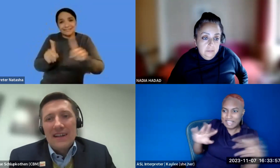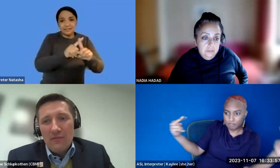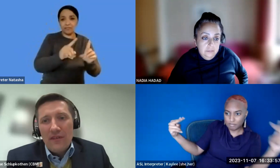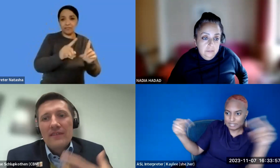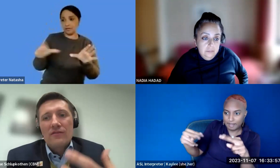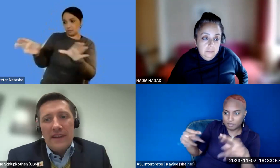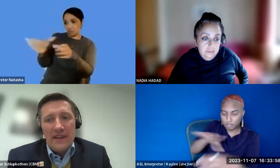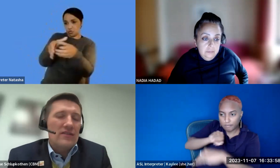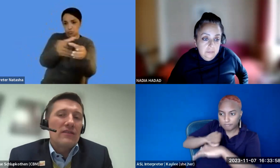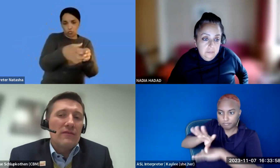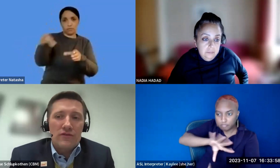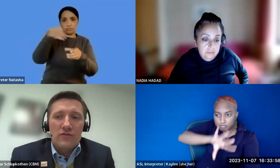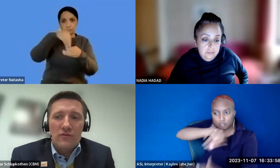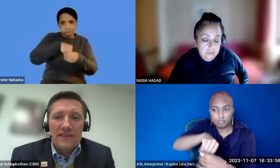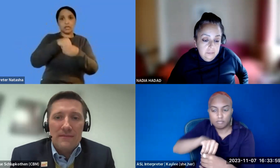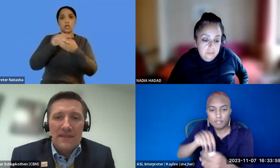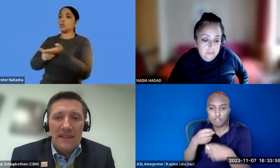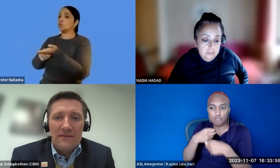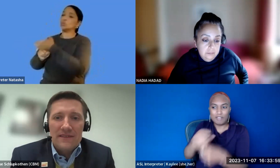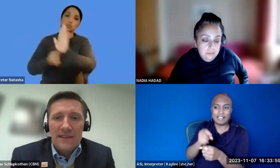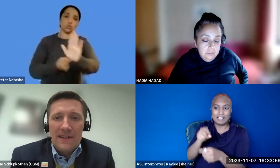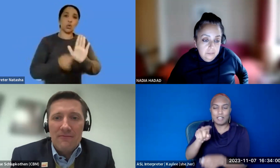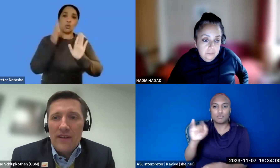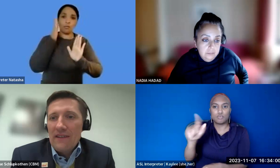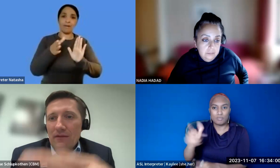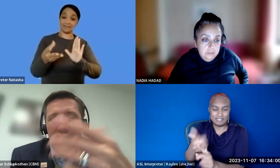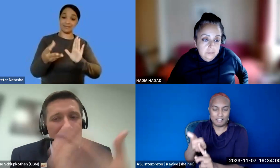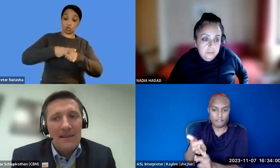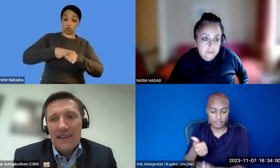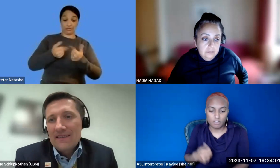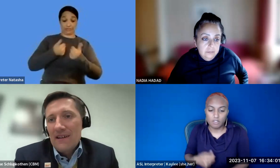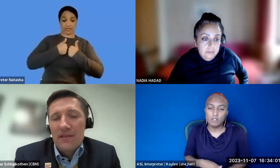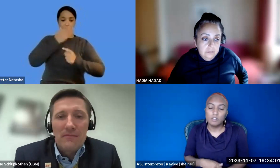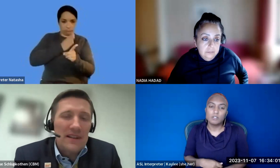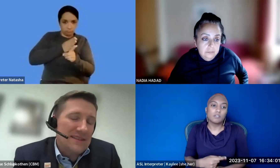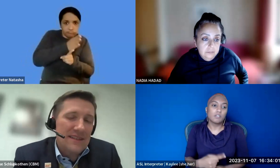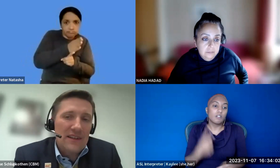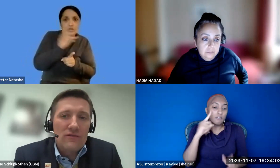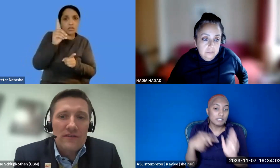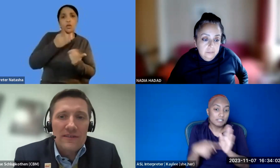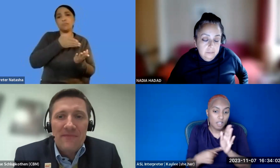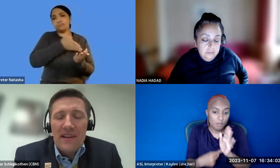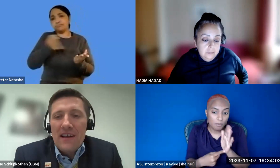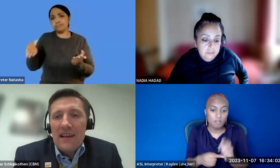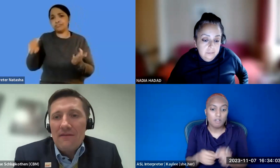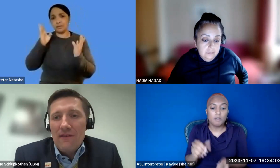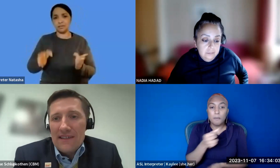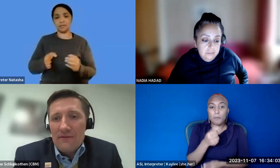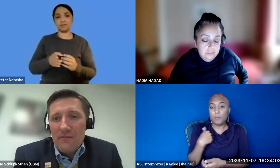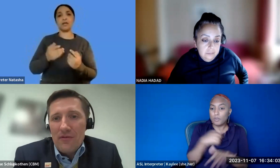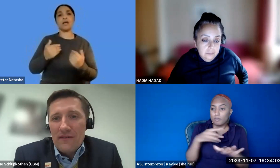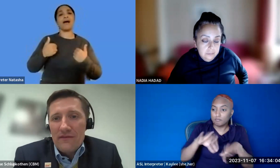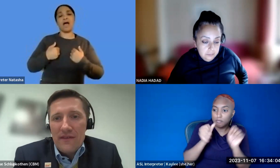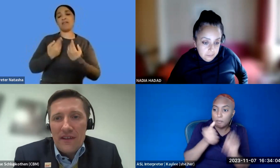within the creation of those tools themselves. We had a multi-stakeholder advisory board of development